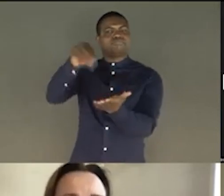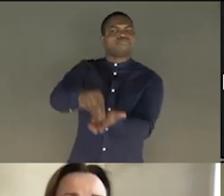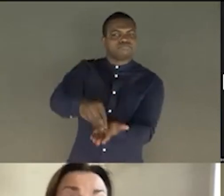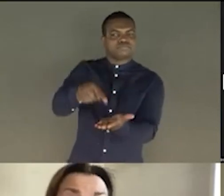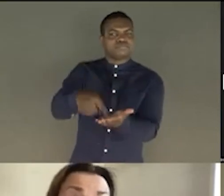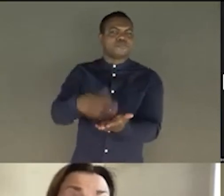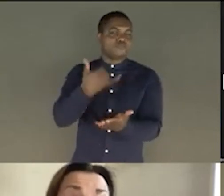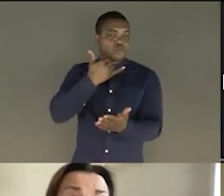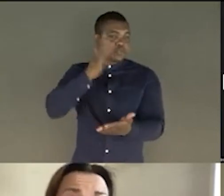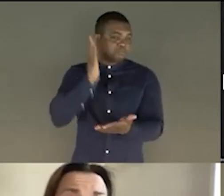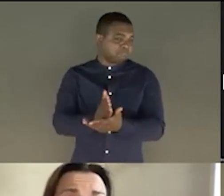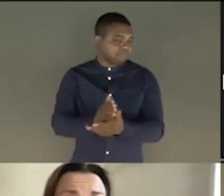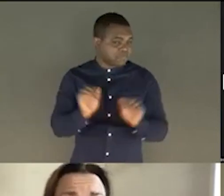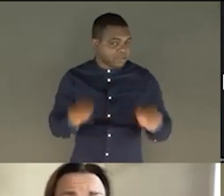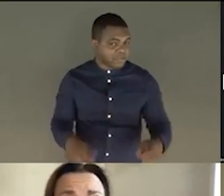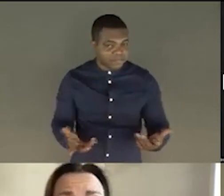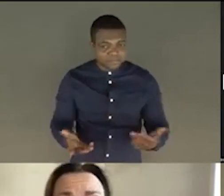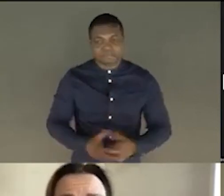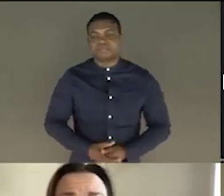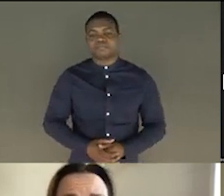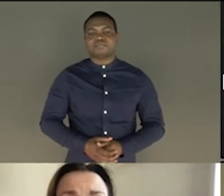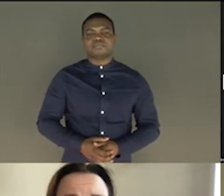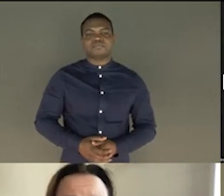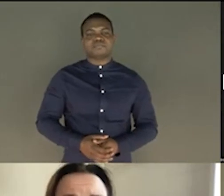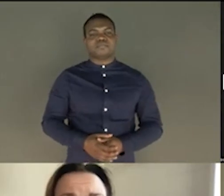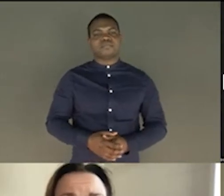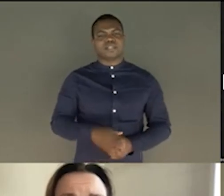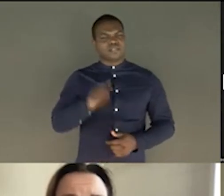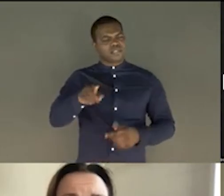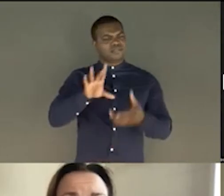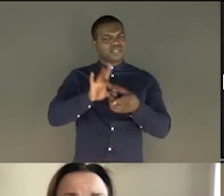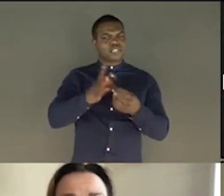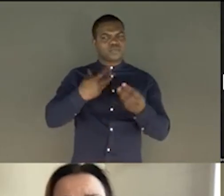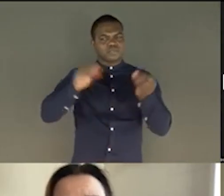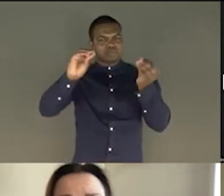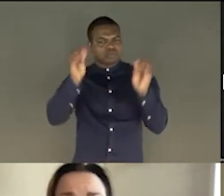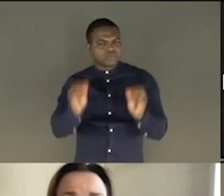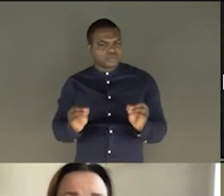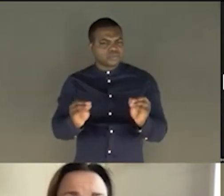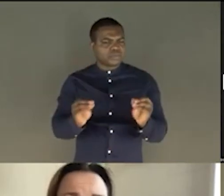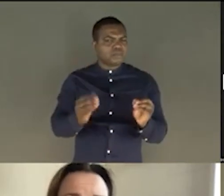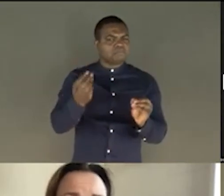That would need to be to be really carefully designed and tested. But definitely the idea is that these